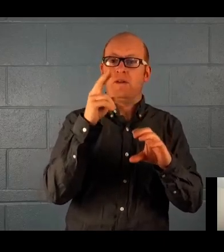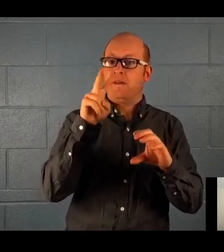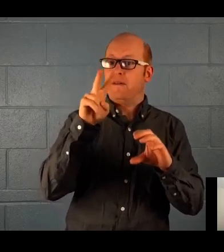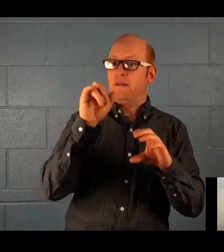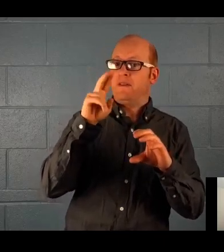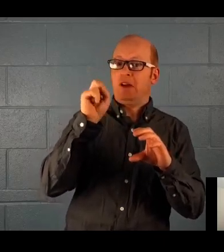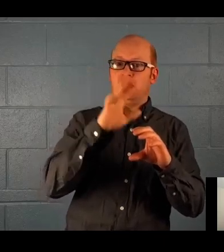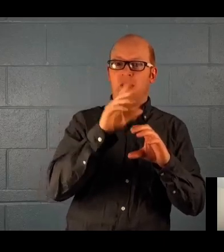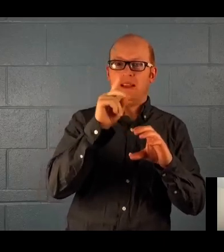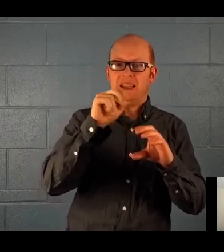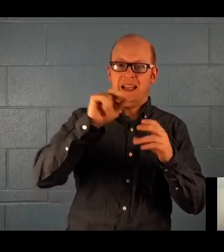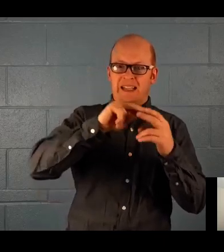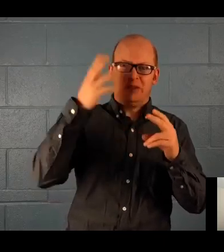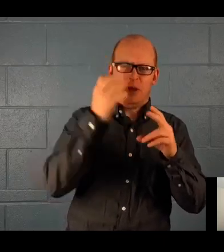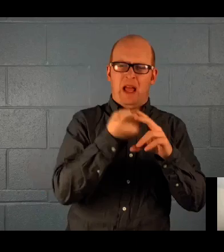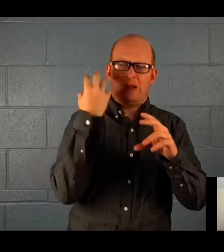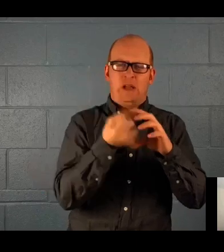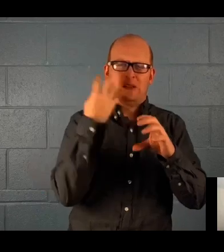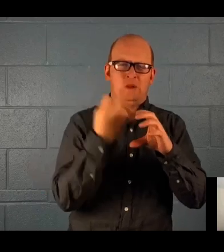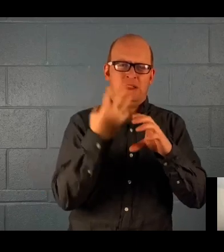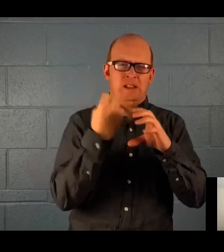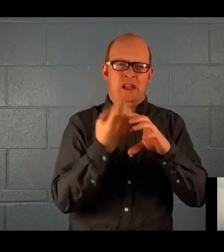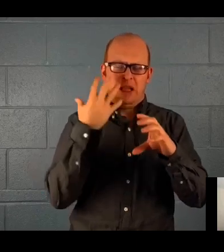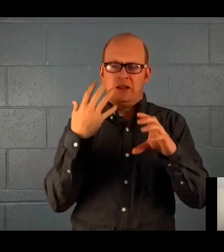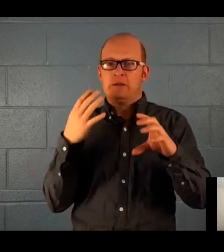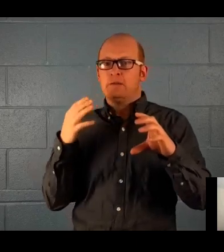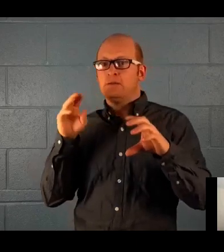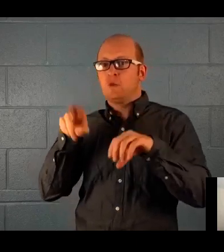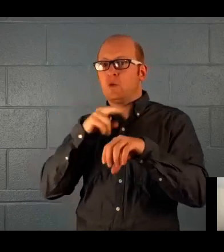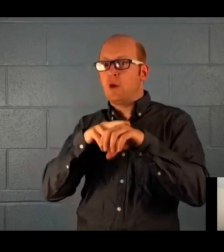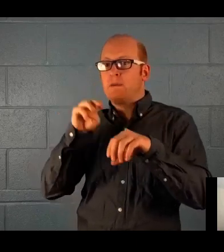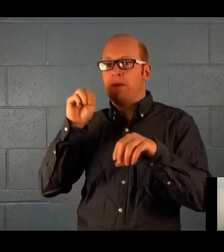and replace it with a normal gene, a normal myosin VIIA gene.